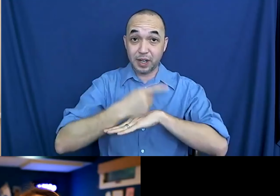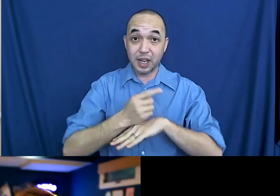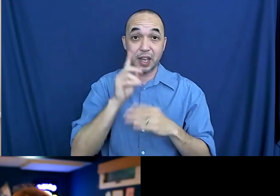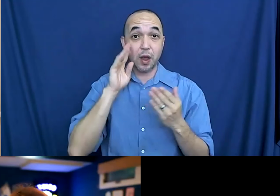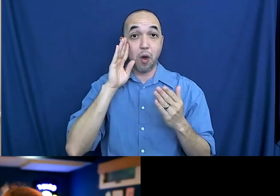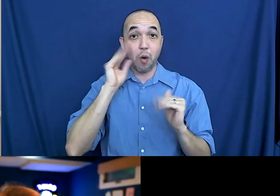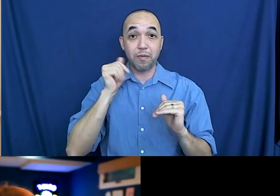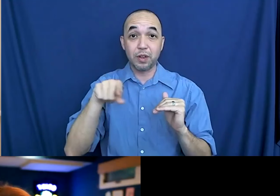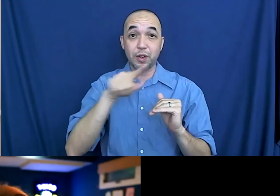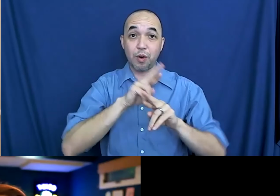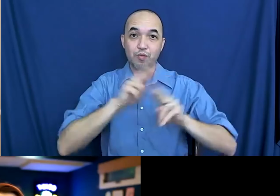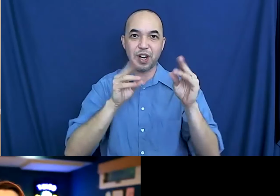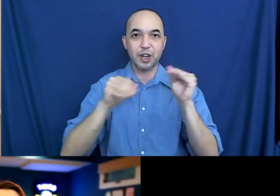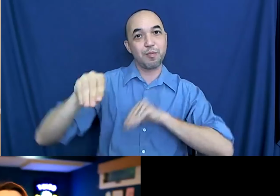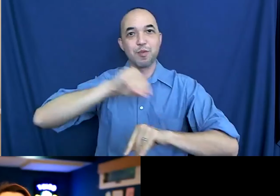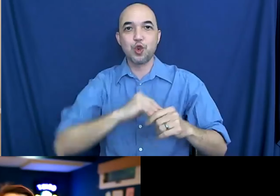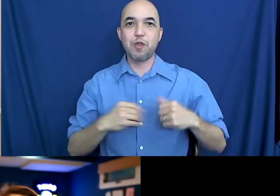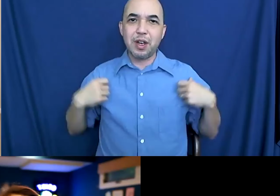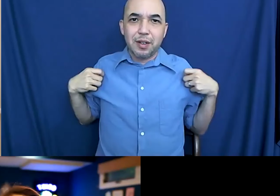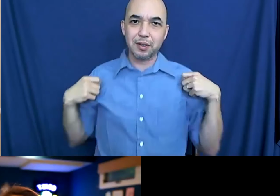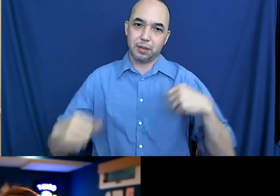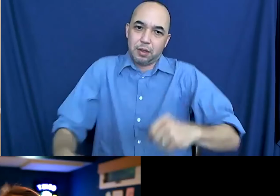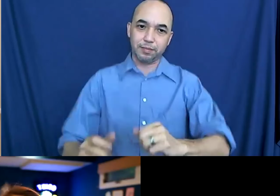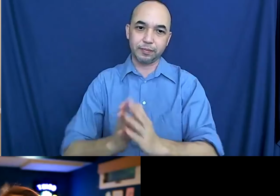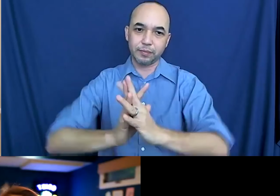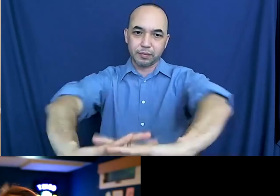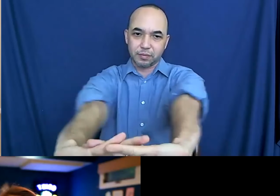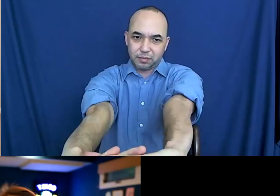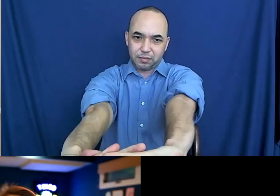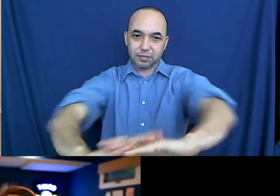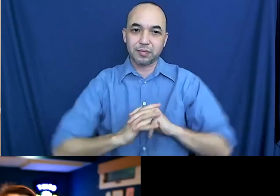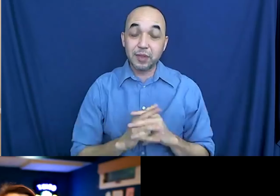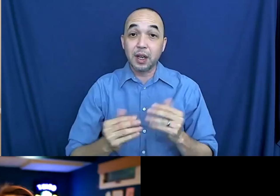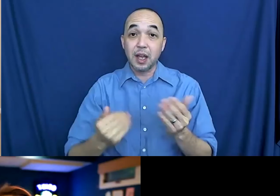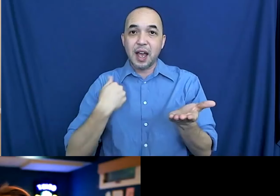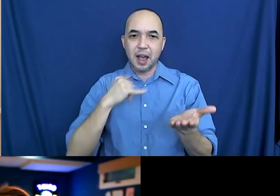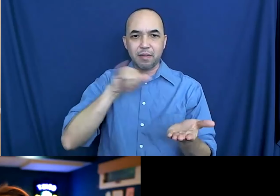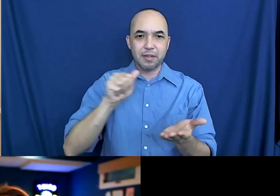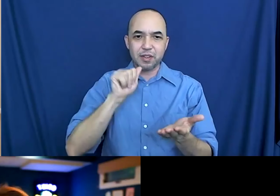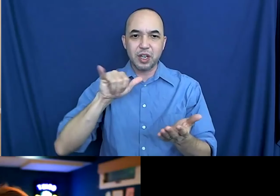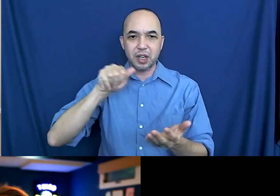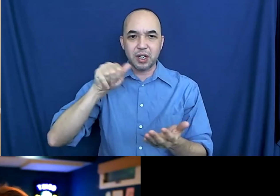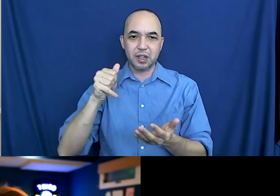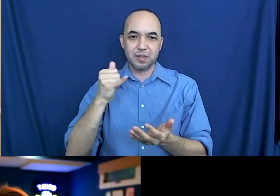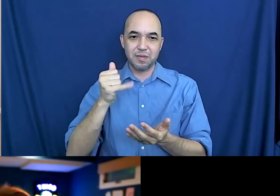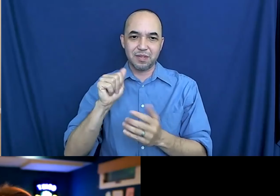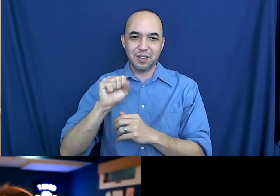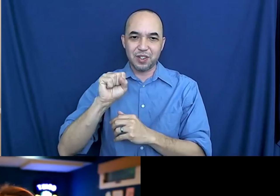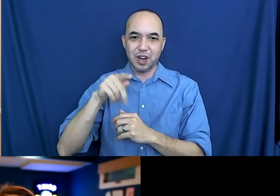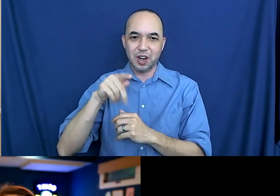YOUR FEET. WE HAVE JAY JASPER PUGAO. HE IS AN INCREDIBLE PERSON. HE HAS SO MANY ASPECTS TO HIS